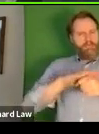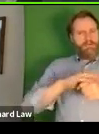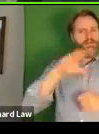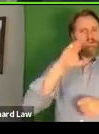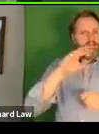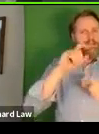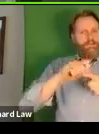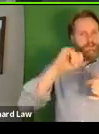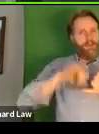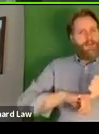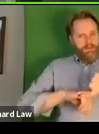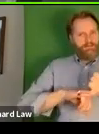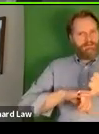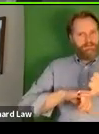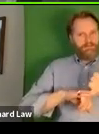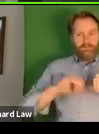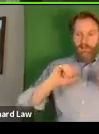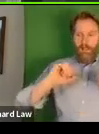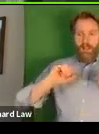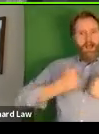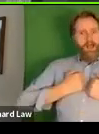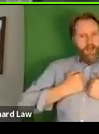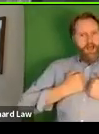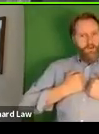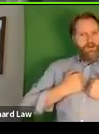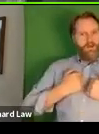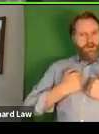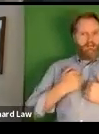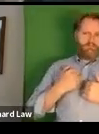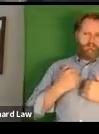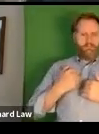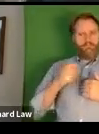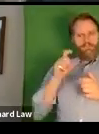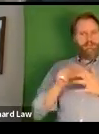that we've had with our employer thanks Fran. Okay thanks Steve and obviously